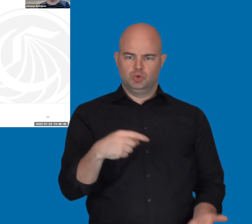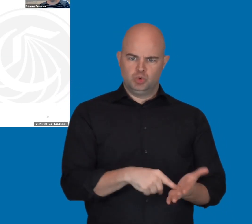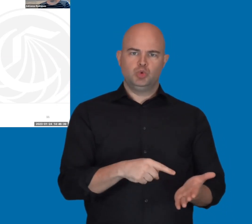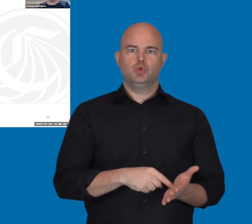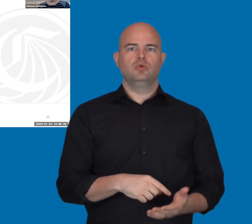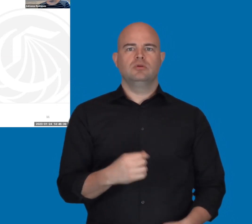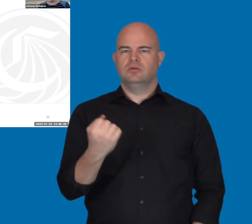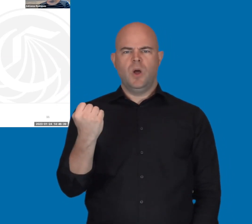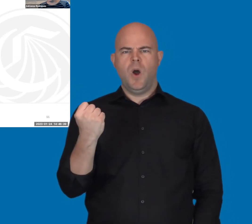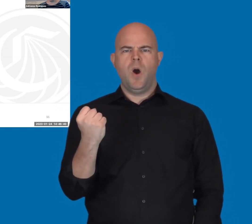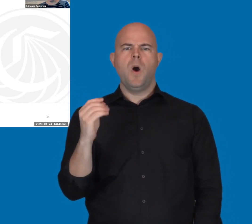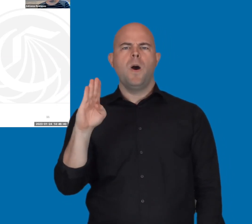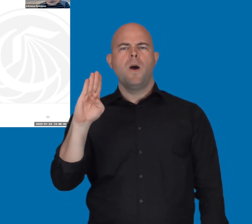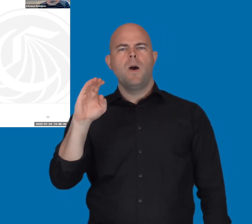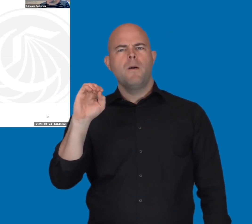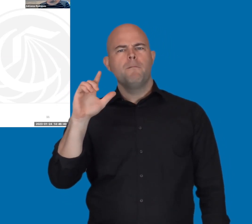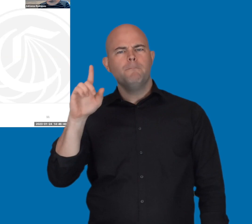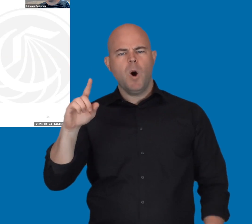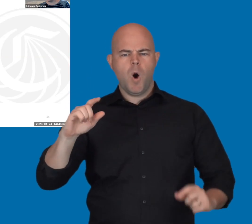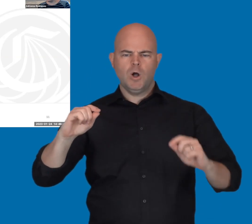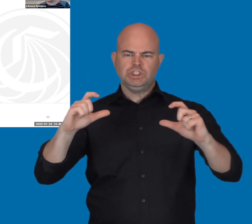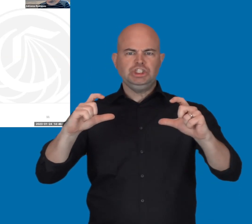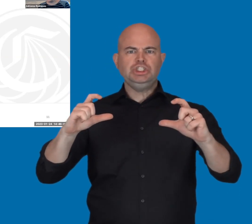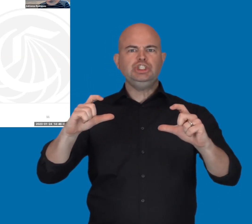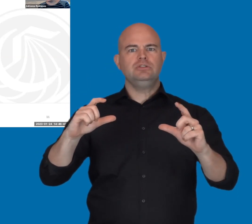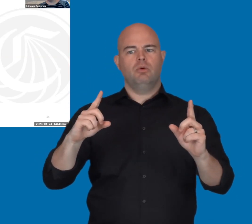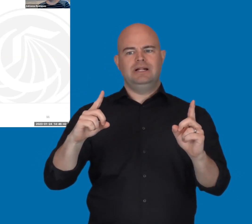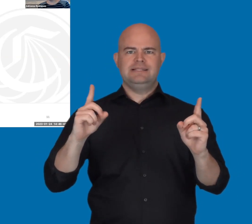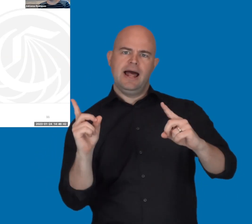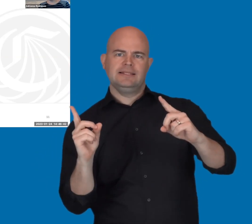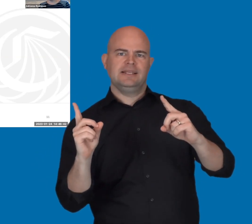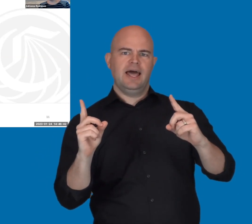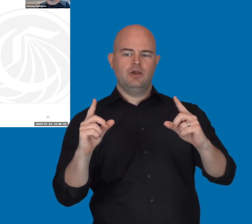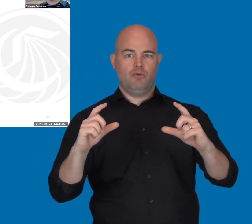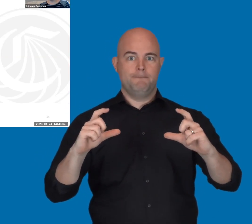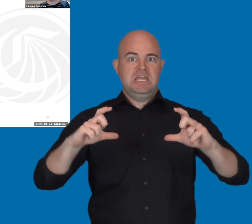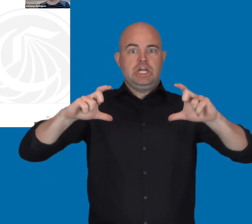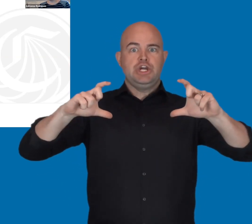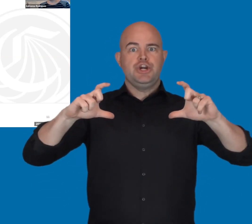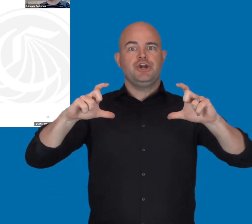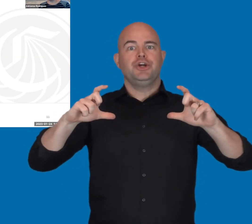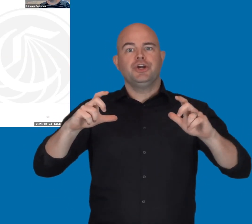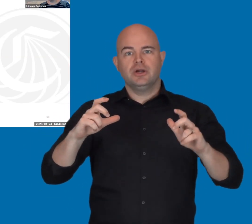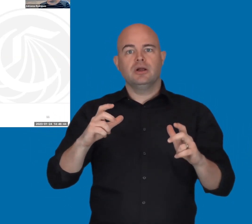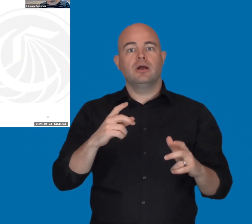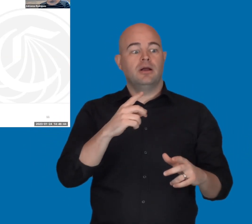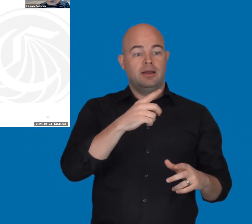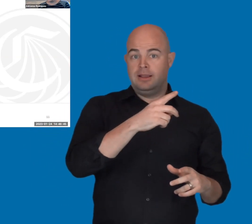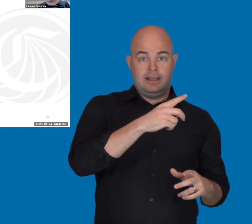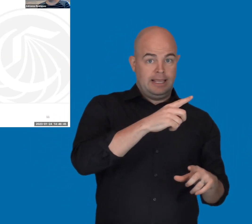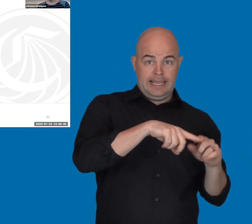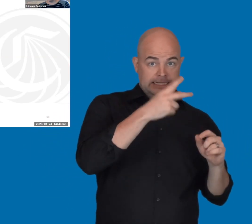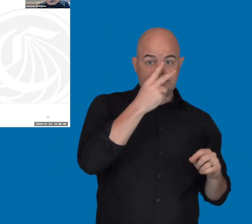I would also make it bold, make it italicized, make it bigger so that students who don't necessarily see the color are